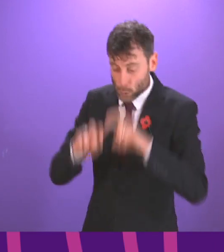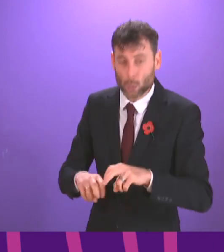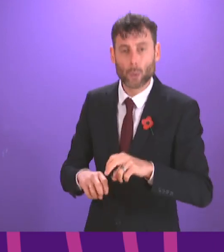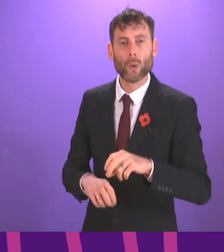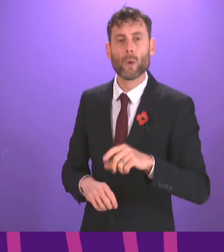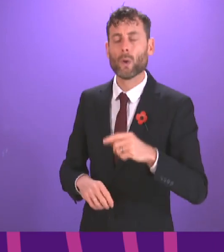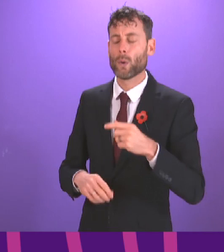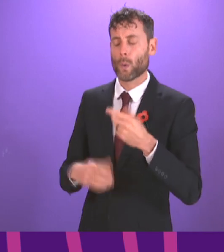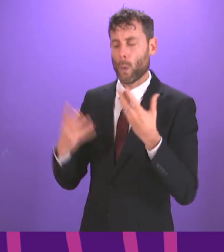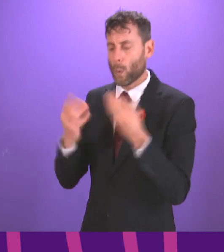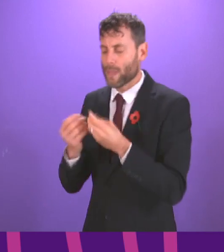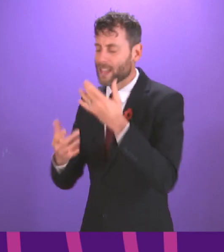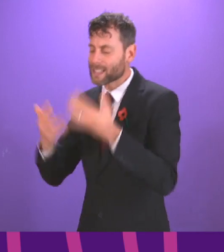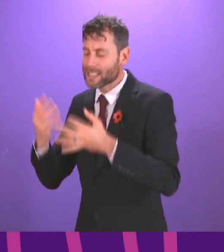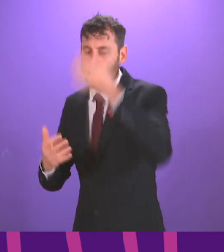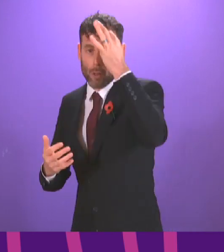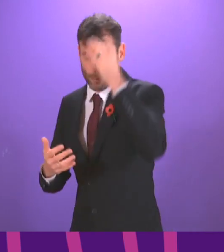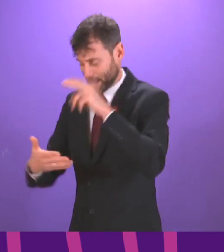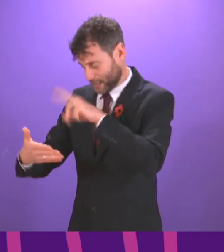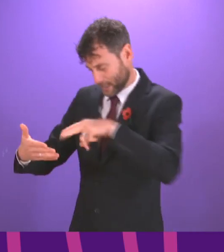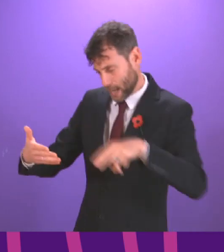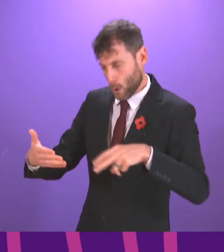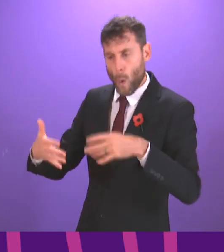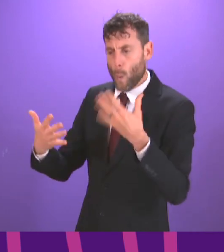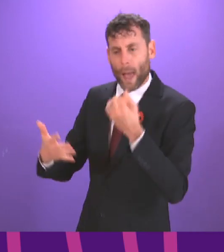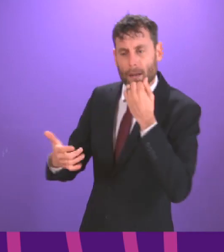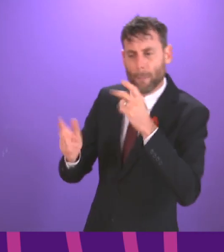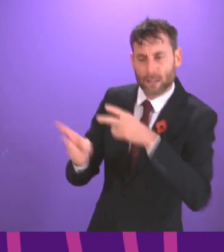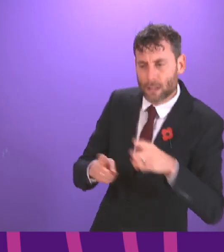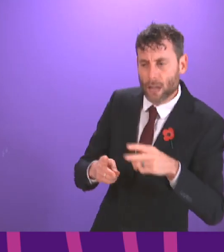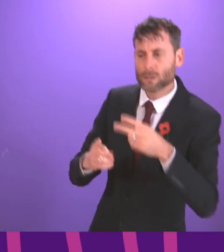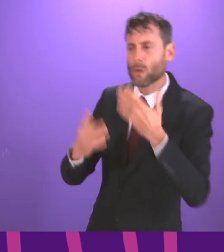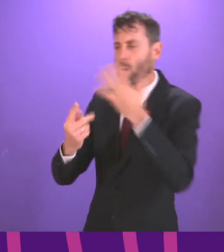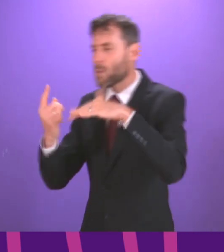given the complexity of bringing the different data sets together. As with all official statistics,